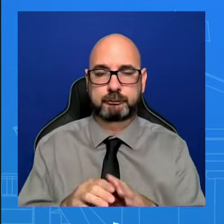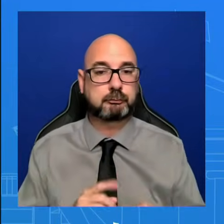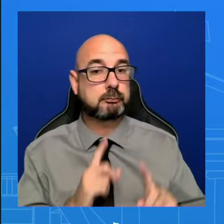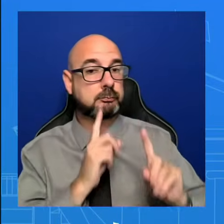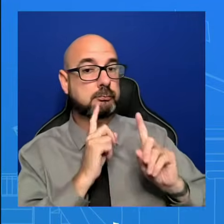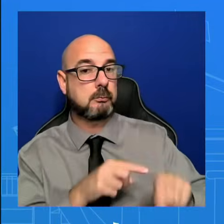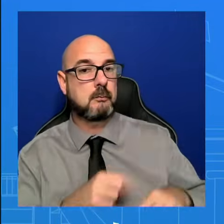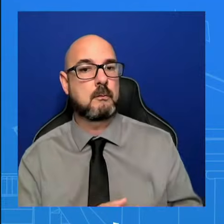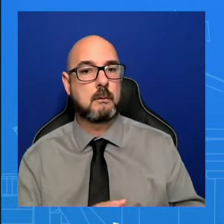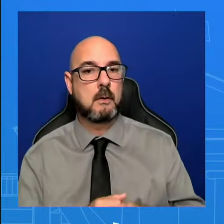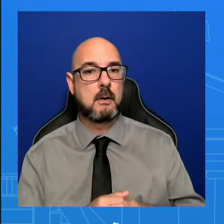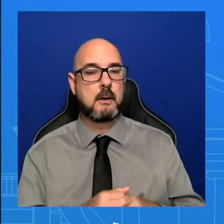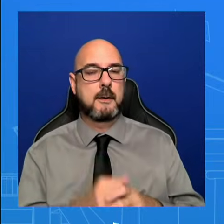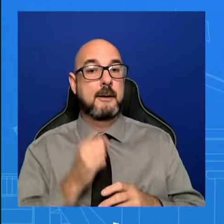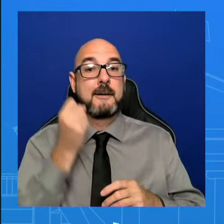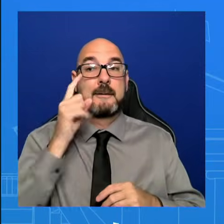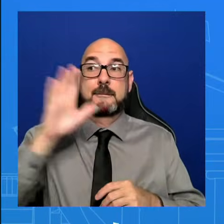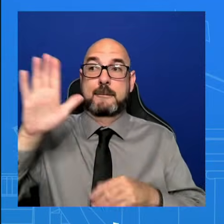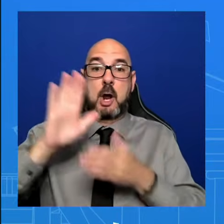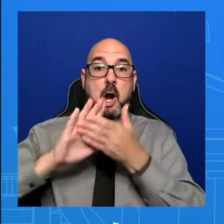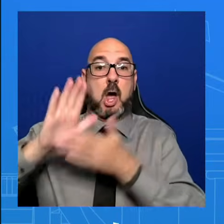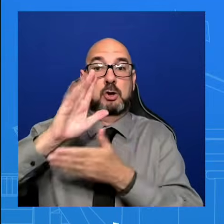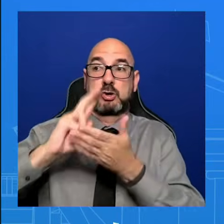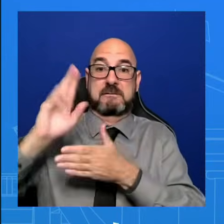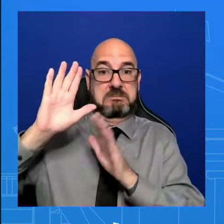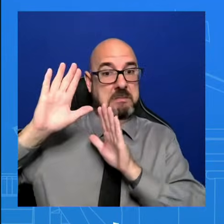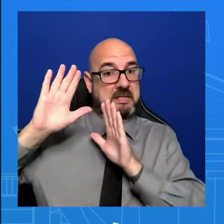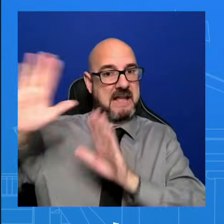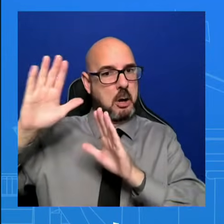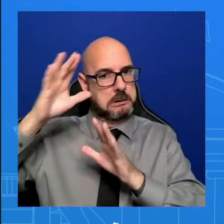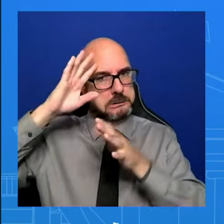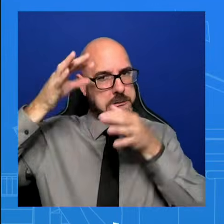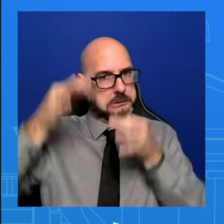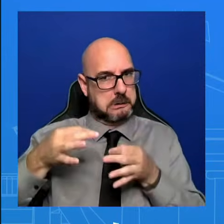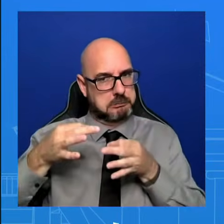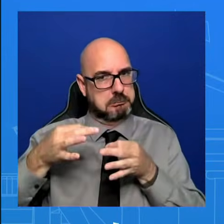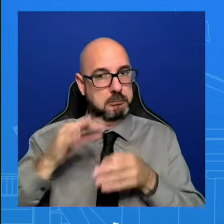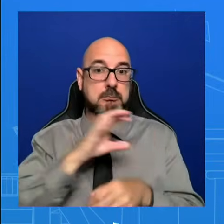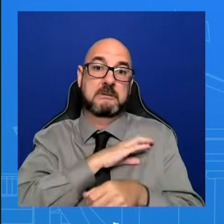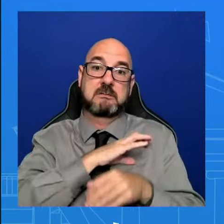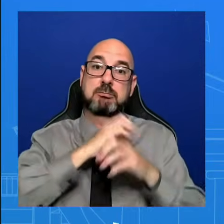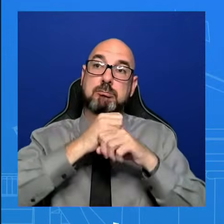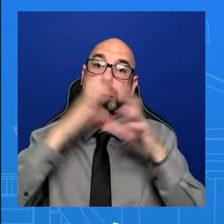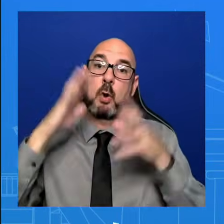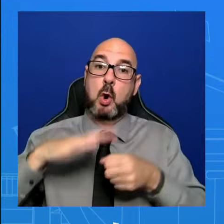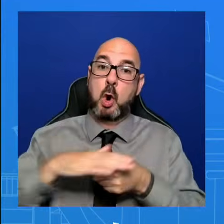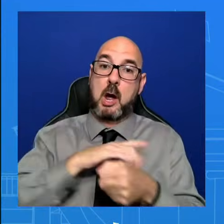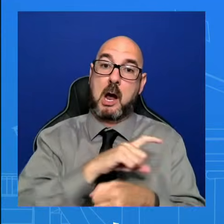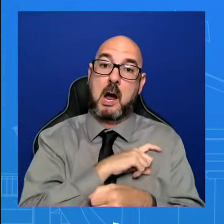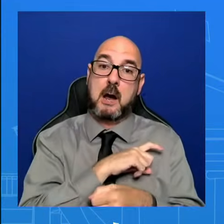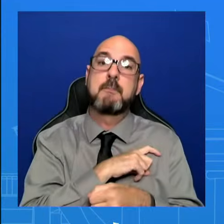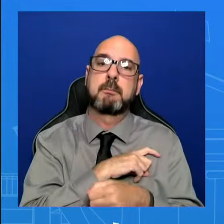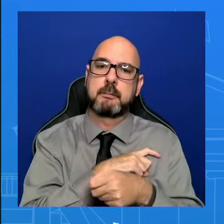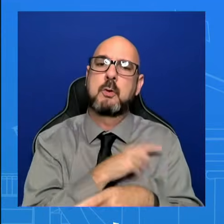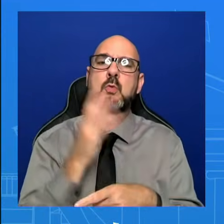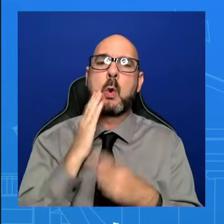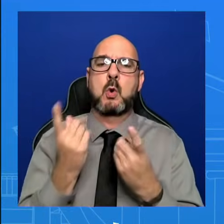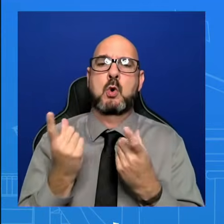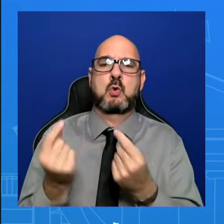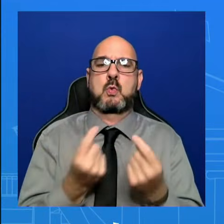The law enforcement, if you think about local law enforcement, they know what's going on on the ground. They have a better sense of what's going on on the ground.